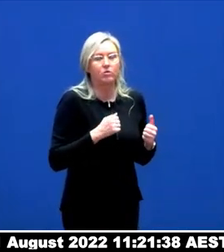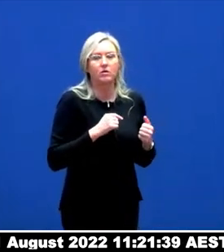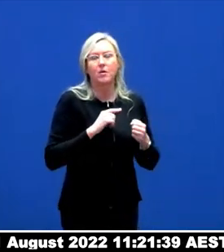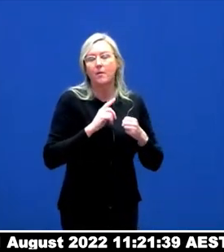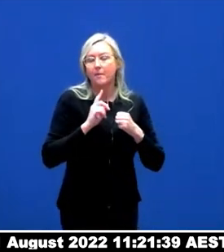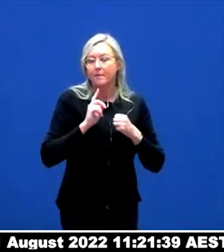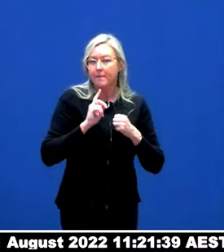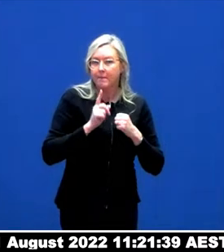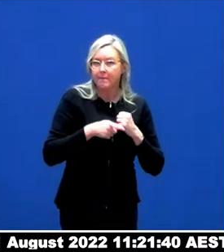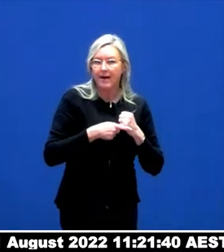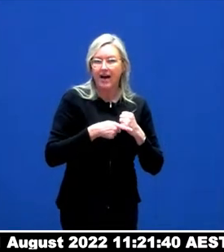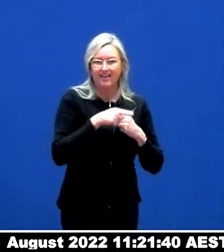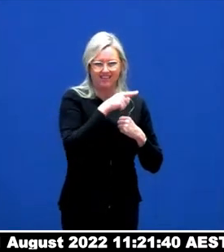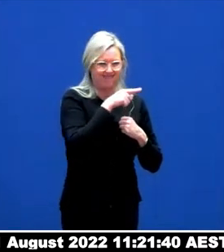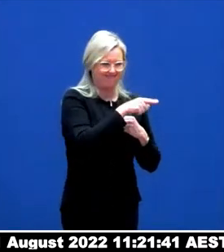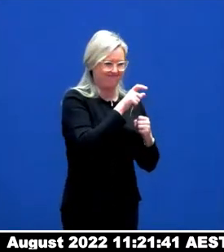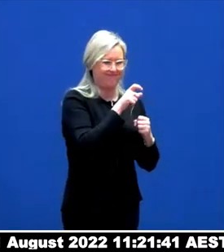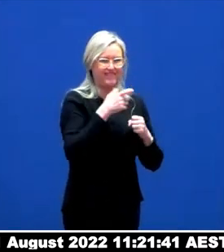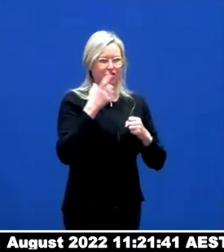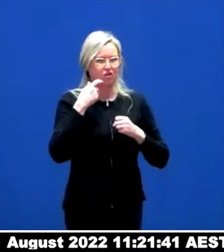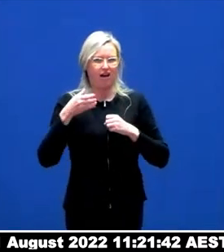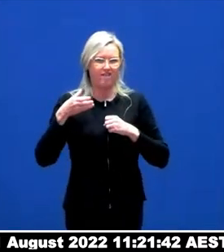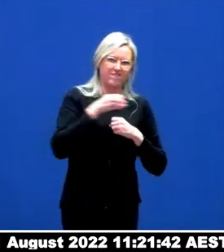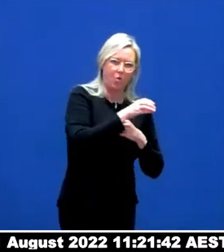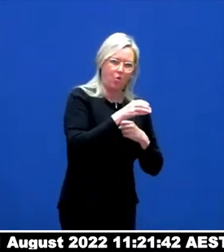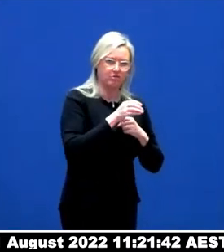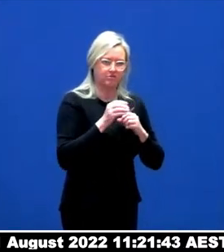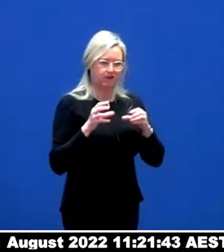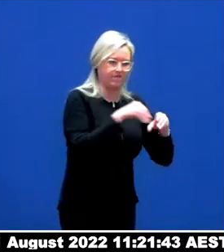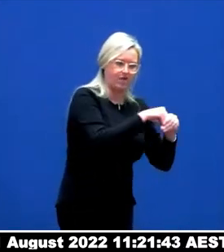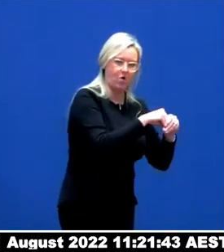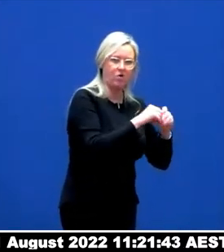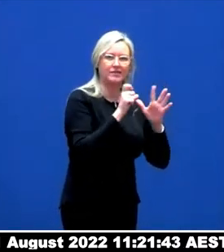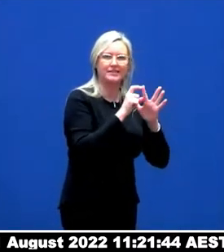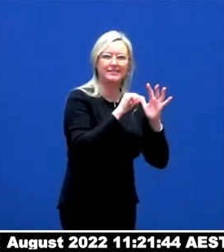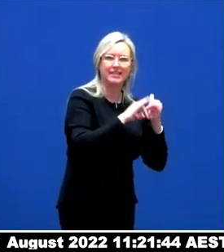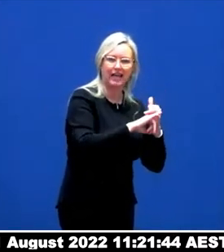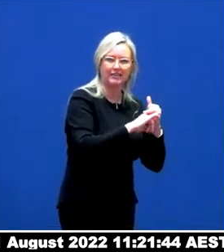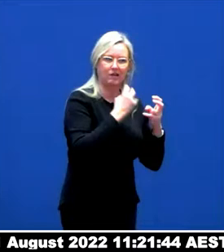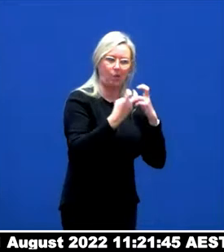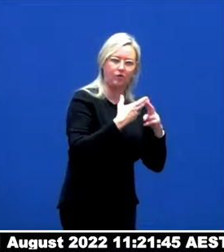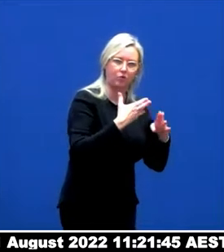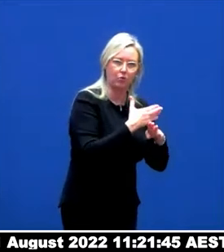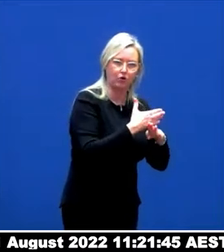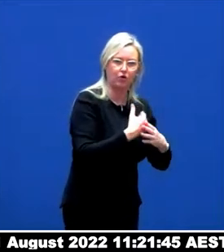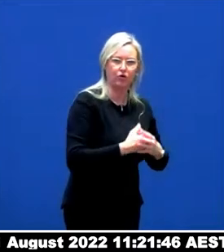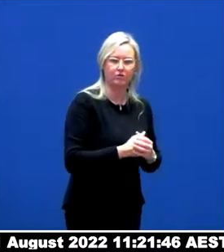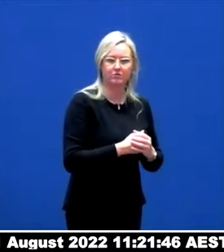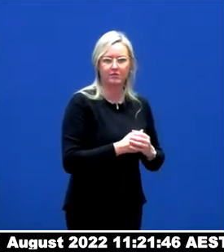still want to force you into DES because there's that sort of - sort of a force -